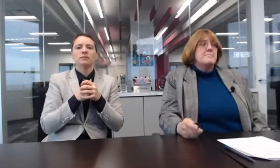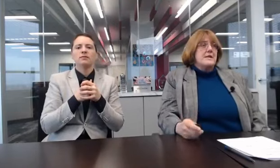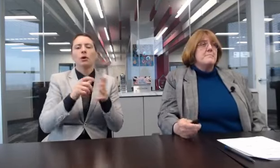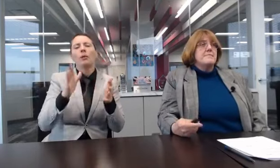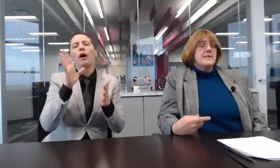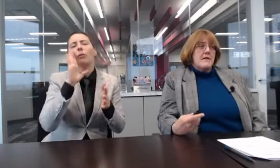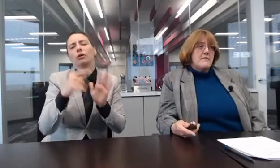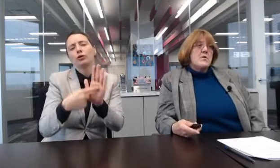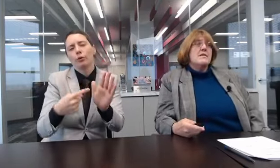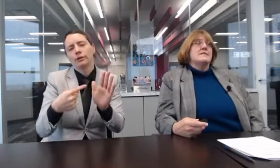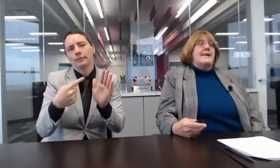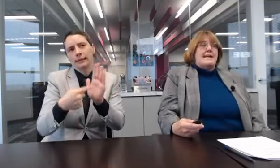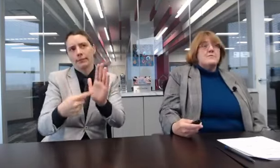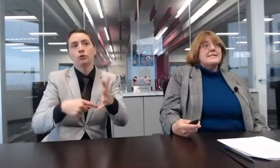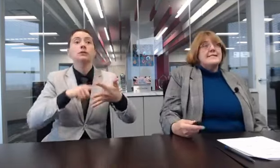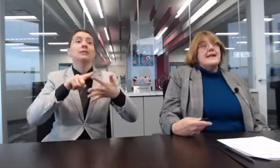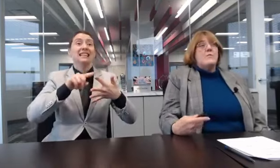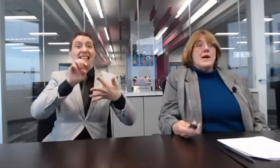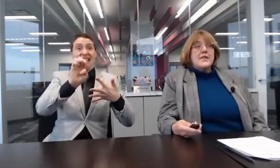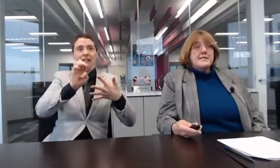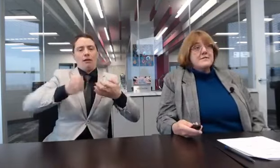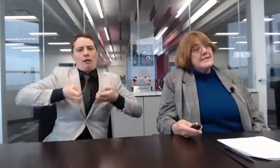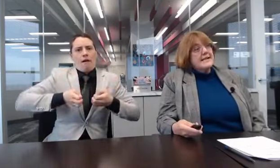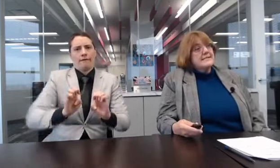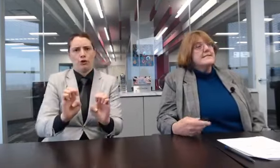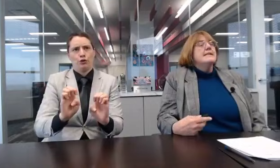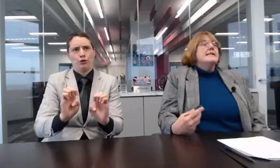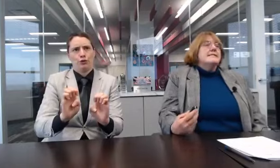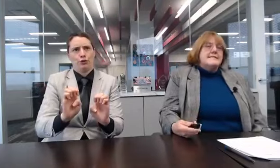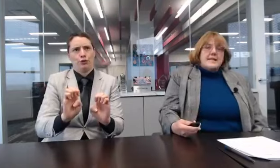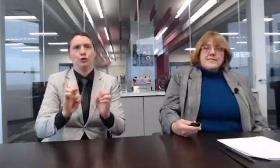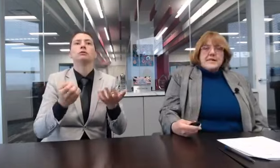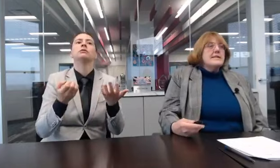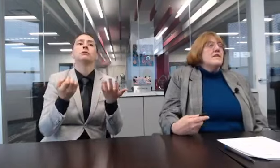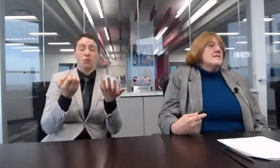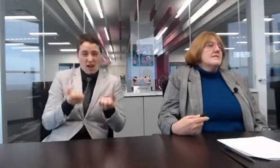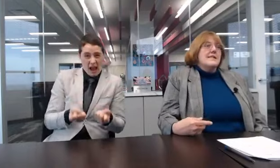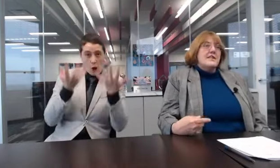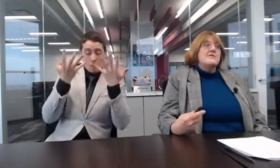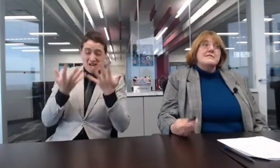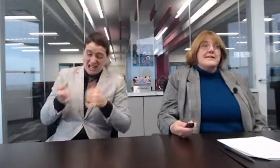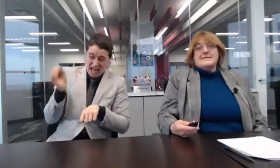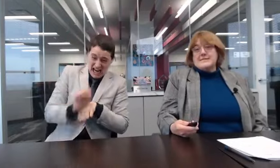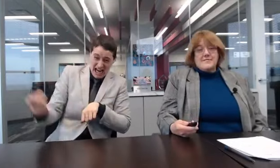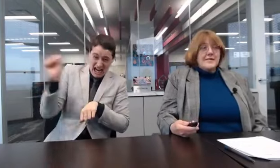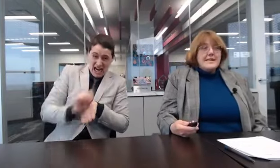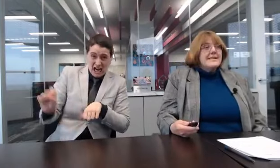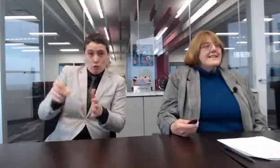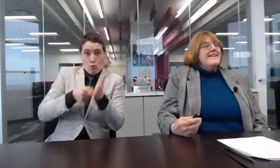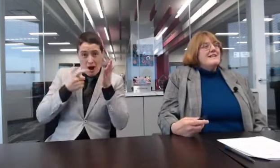But the other one is adequacy, how well they do the task? Safety, can they do the task safely,